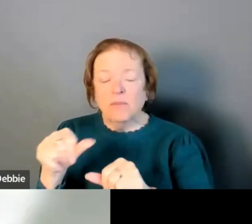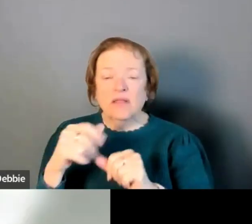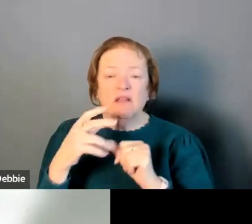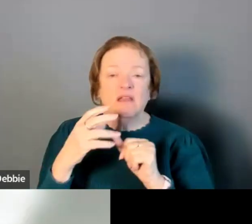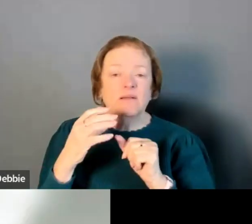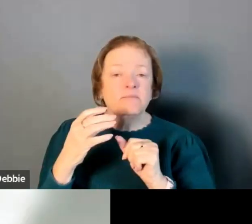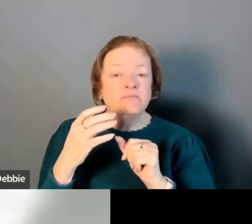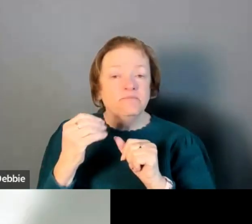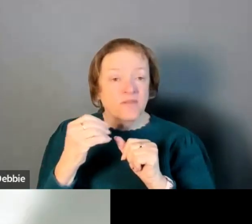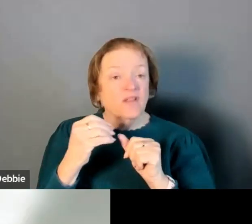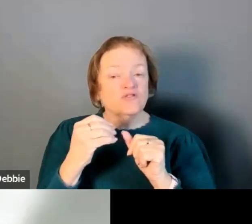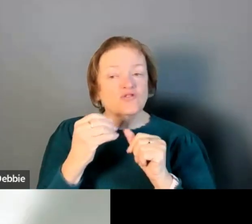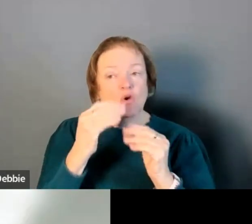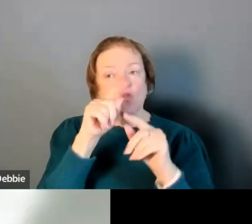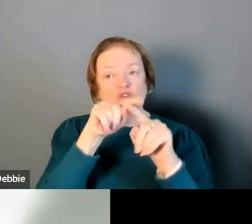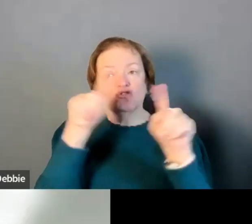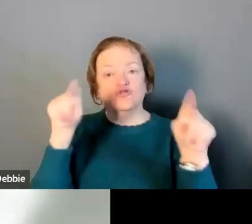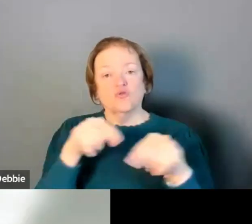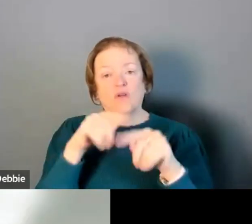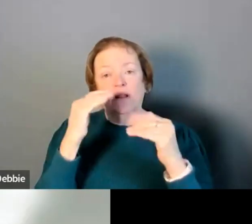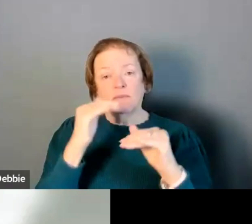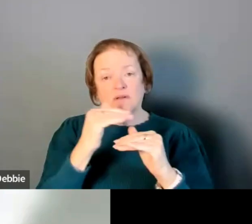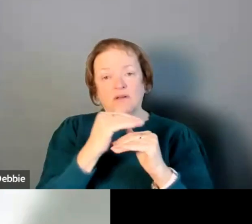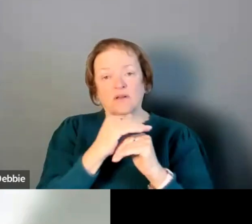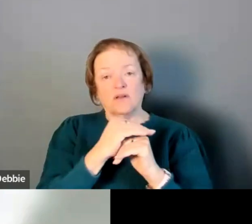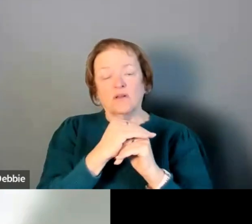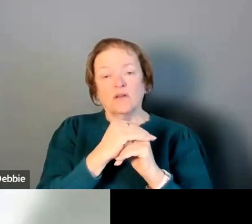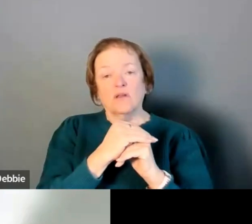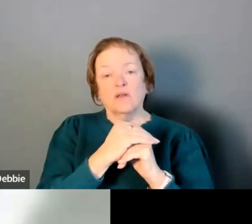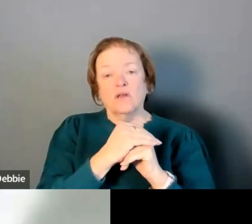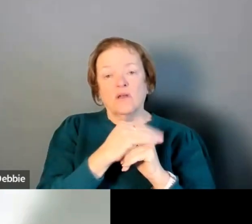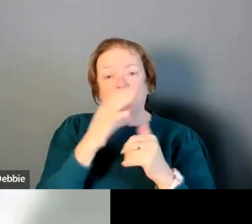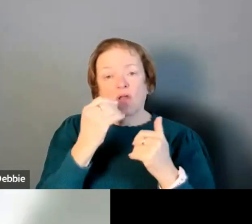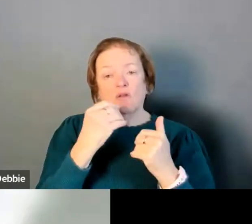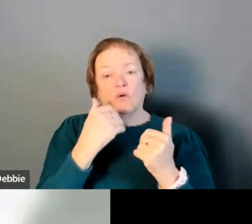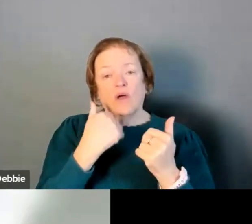you know, the teachers do not have everything to go to. Sometimes you have to lock some screens.